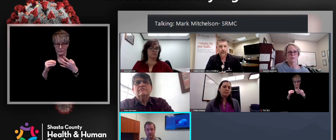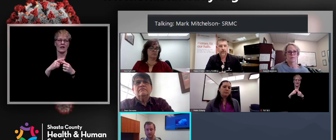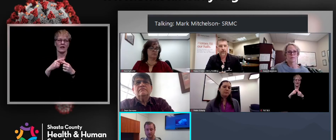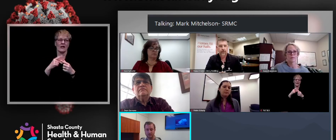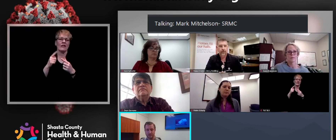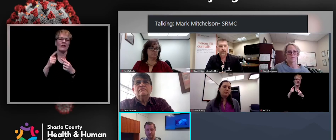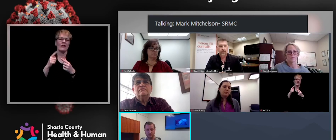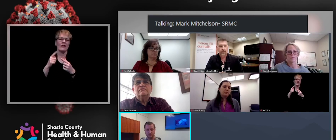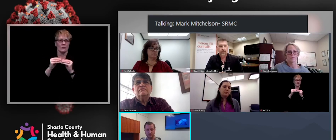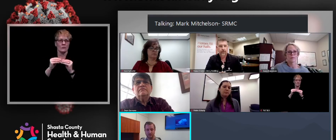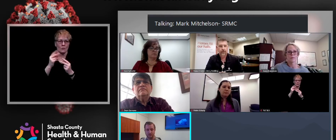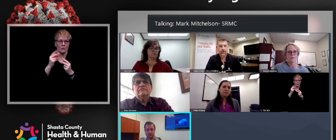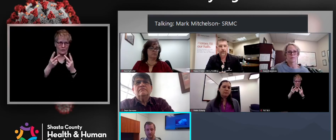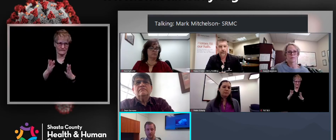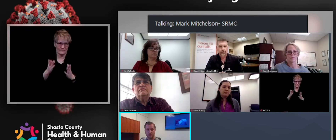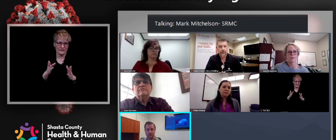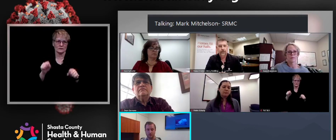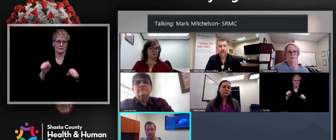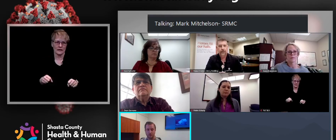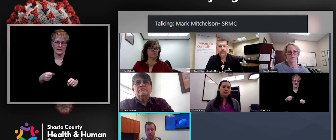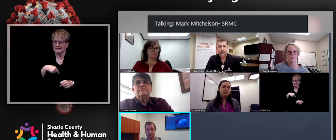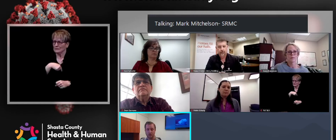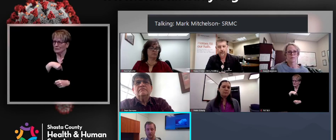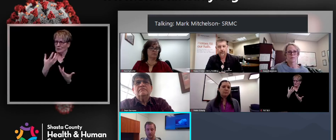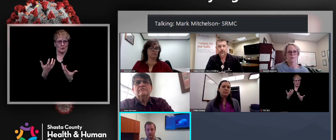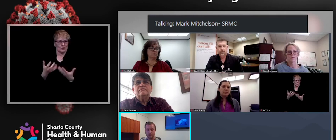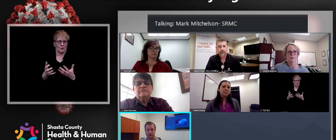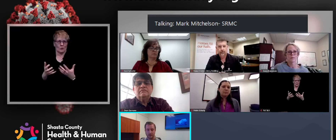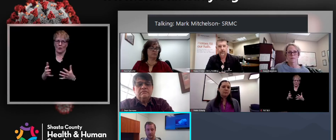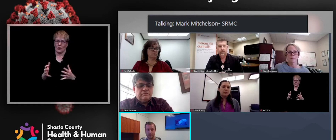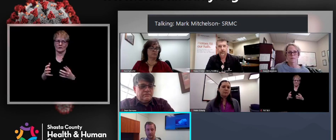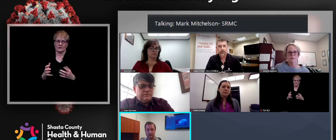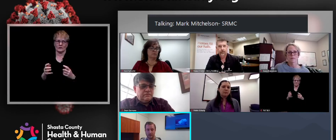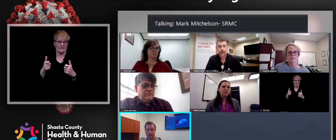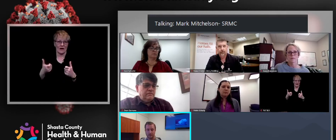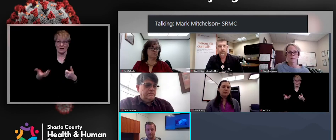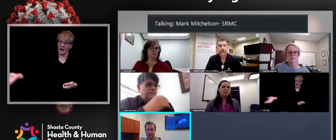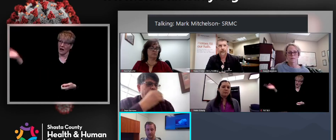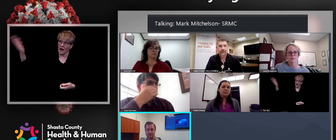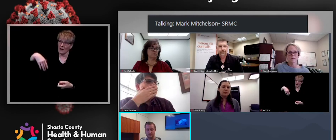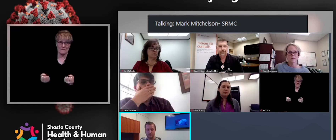similar to Robert, we don't want to go too quickly and then have some sort of